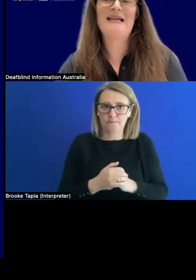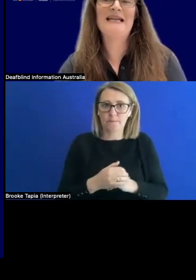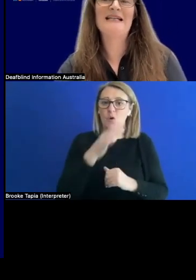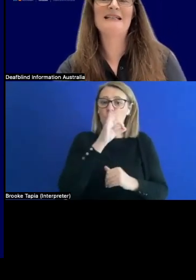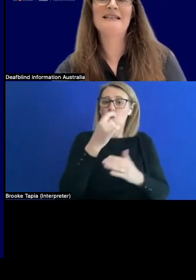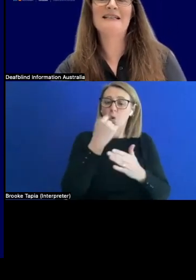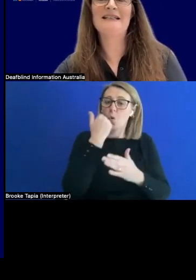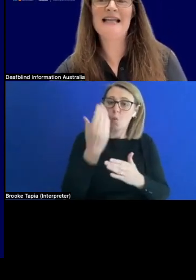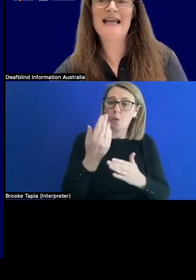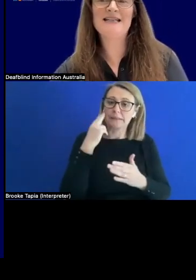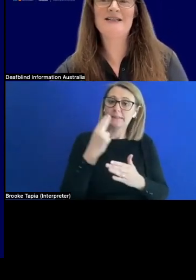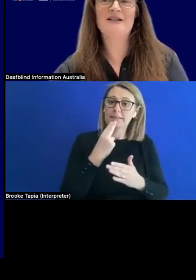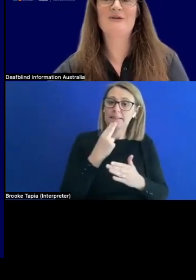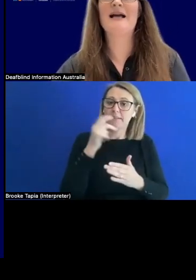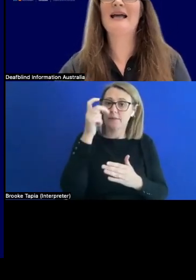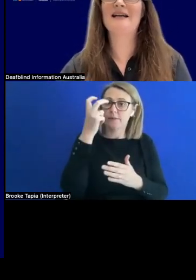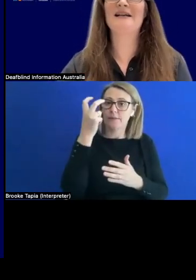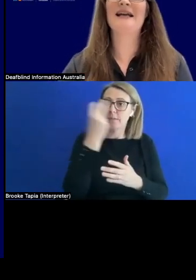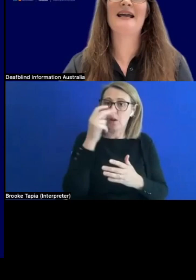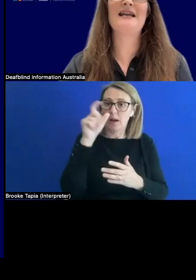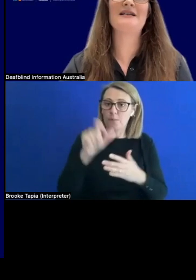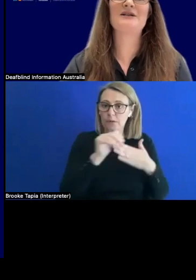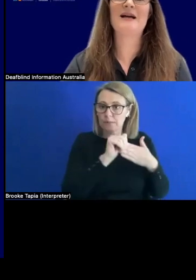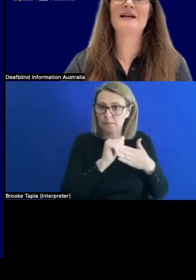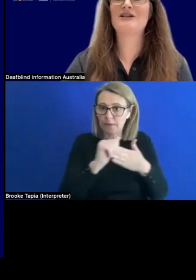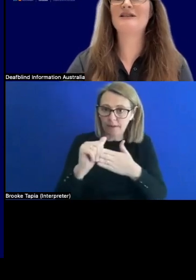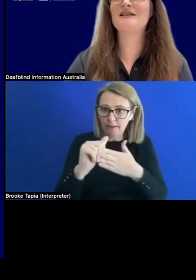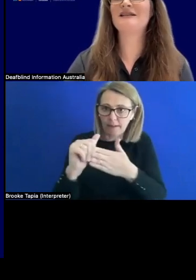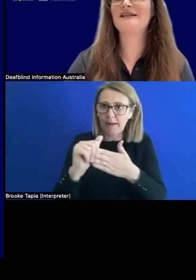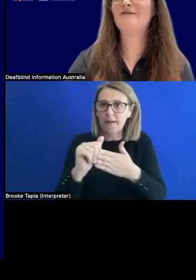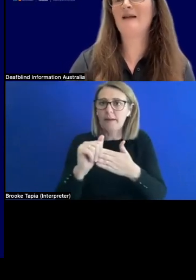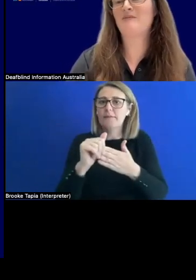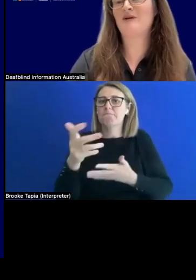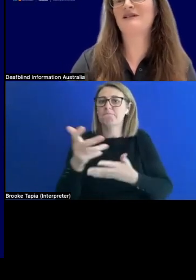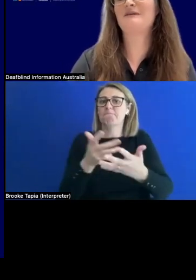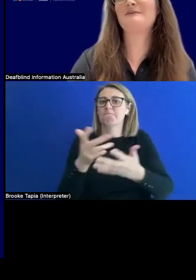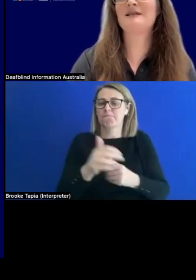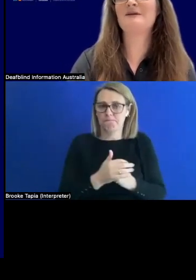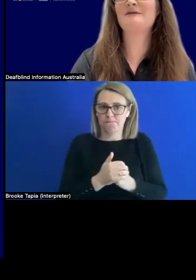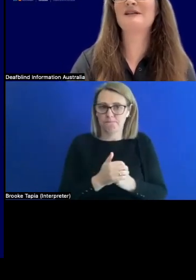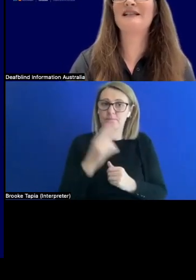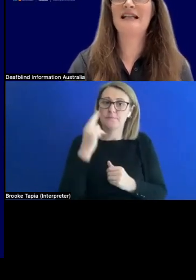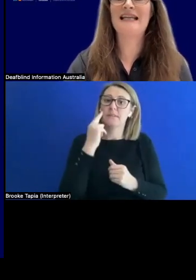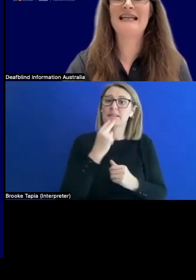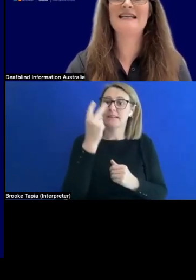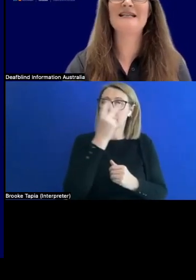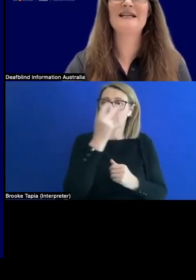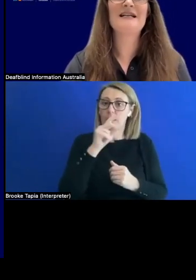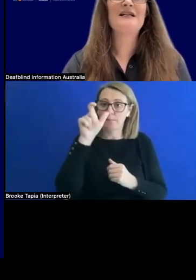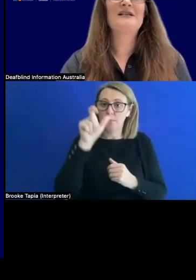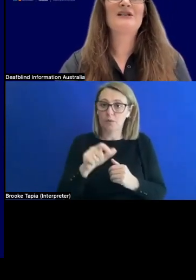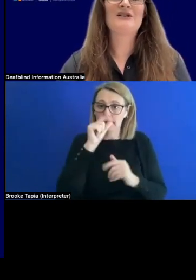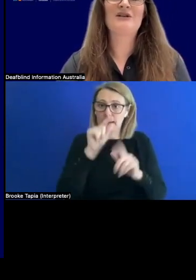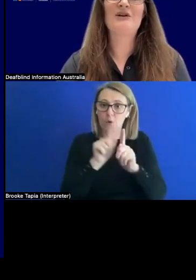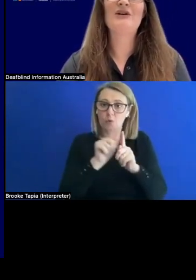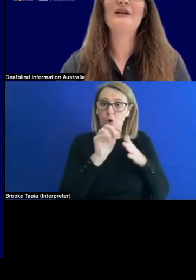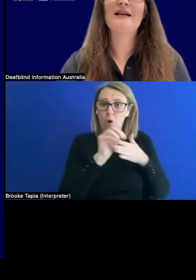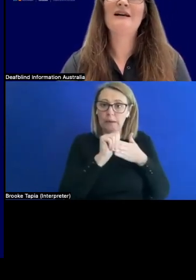is being led to a hand under hand interaction. The deafblind person themselves can lead. So,